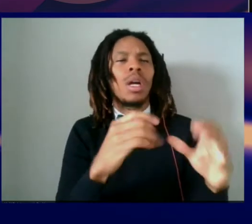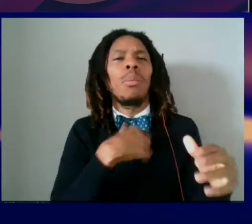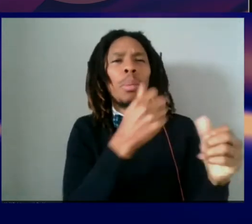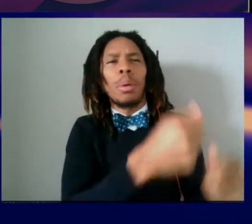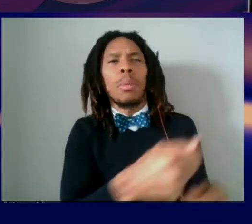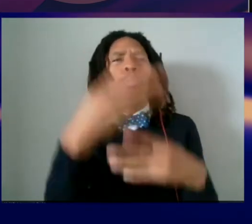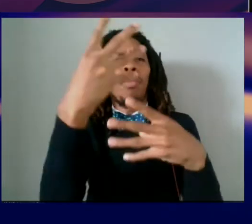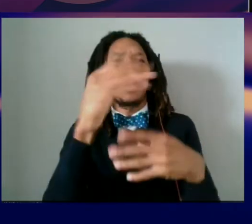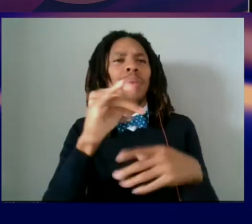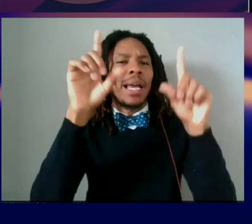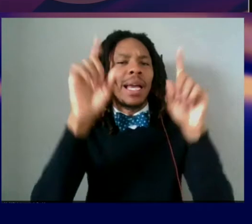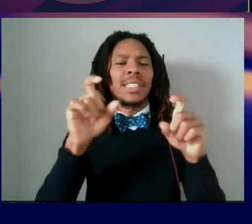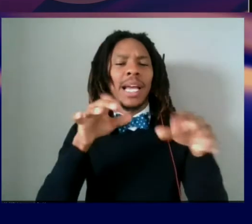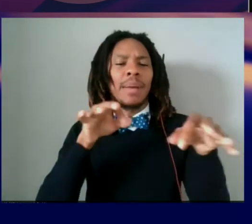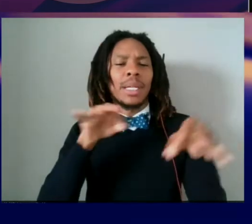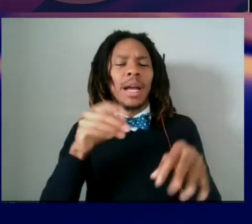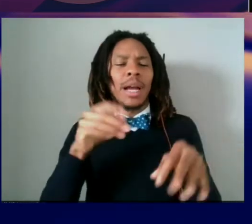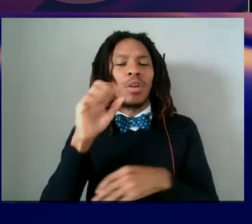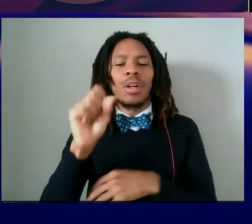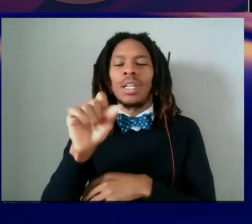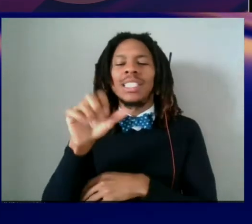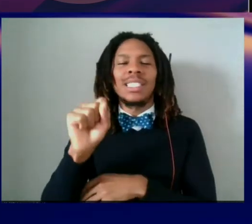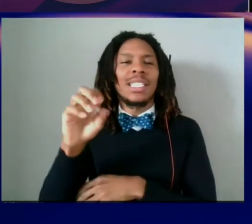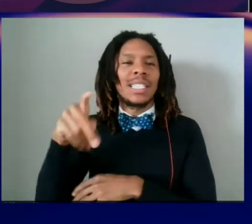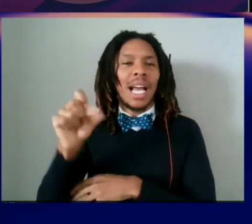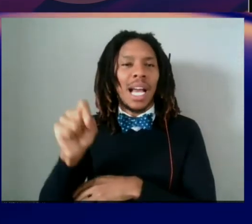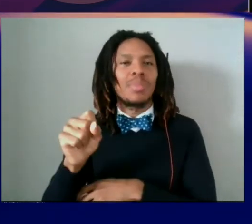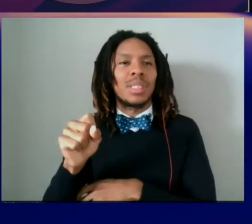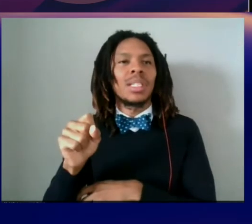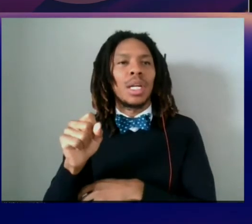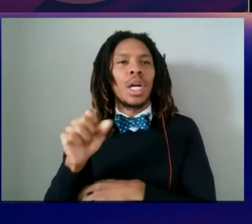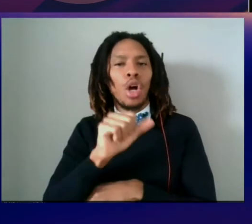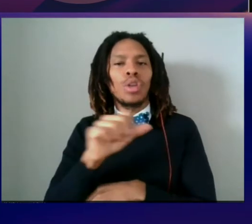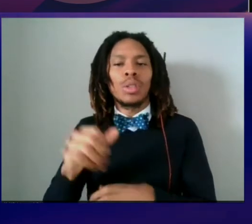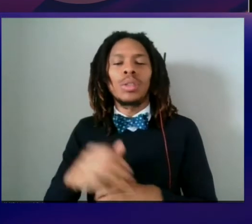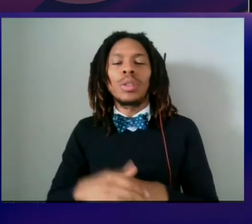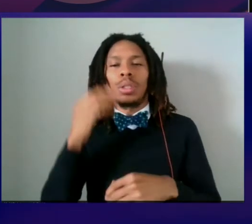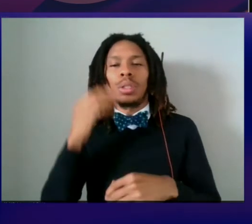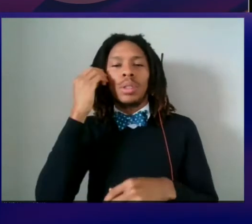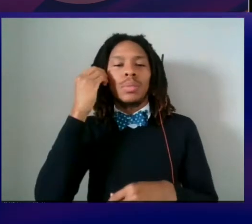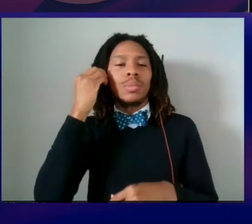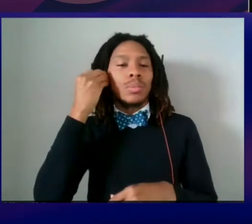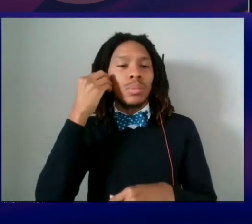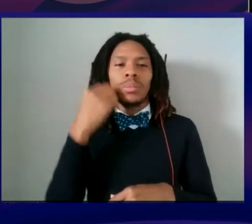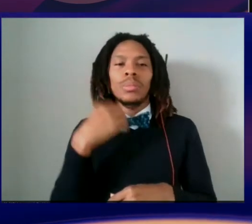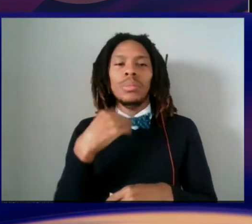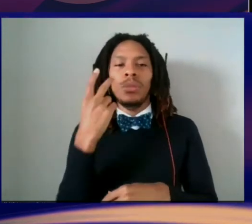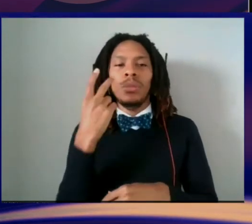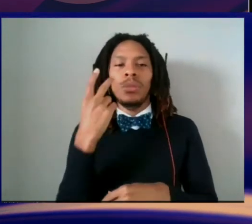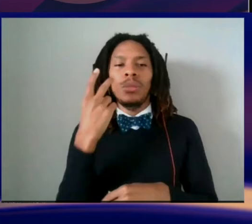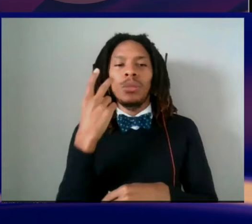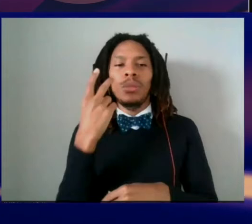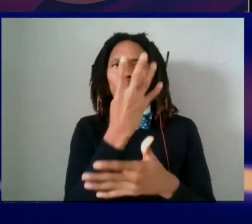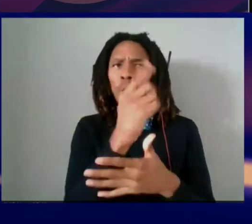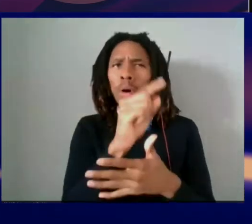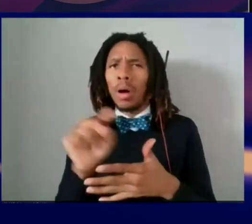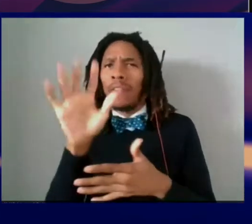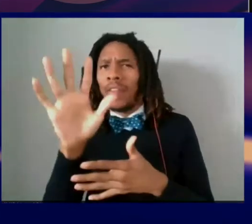for the Sysops Administrator Associate. So here, what we can see is, what was it? Four or five weeks, not 45? (Suman chuckles)